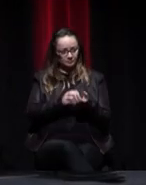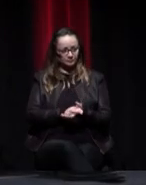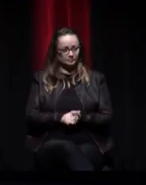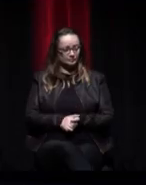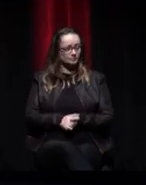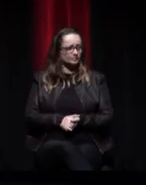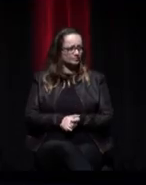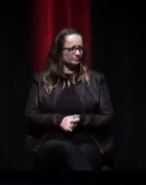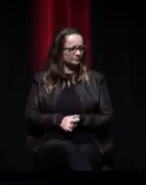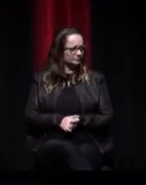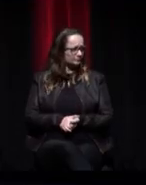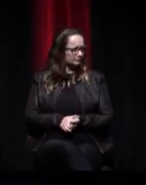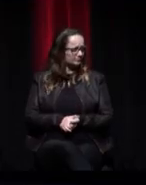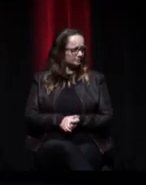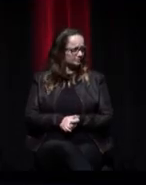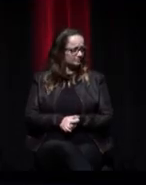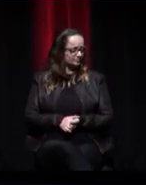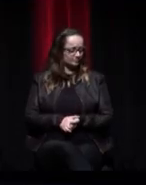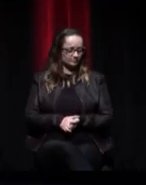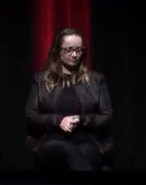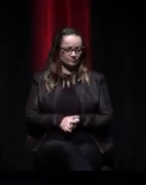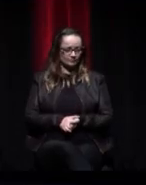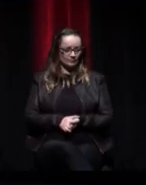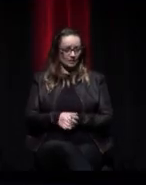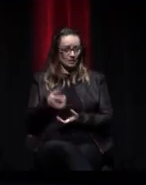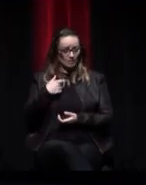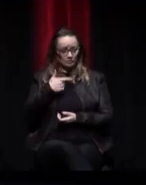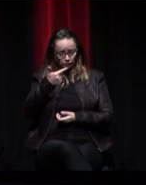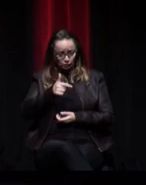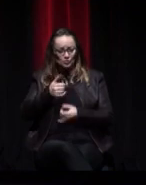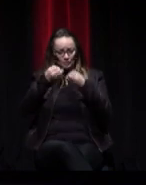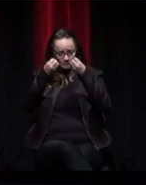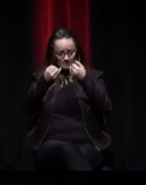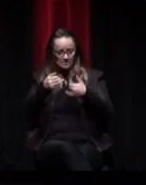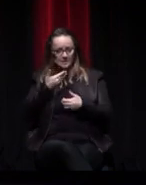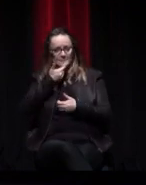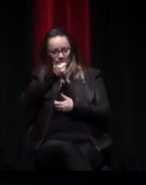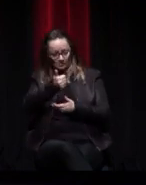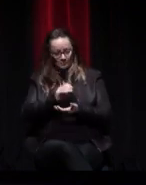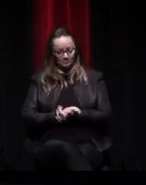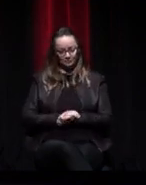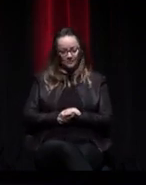Let me explain a bit better. We, on the pretext of this which has been called